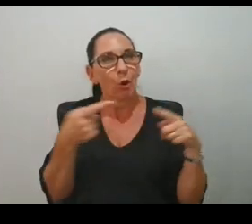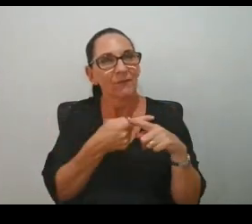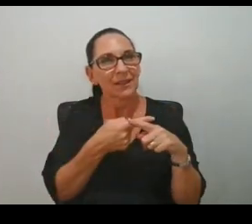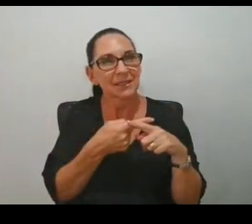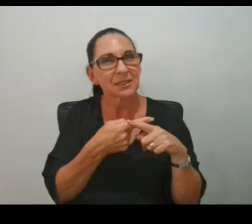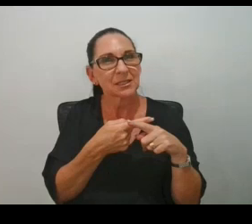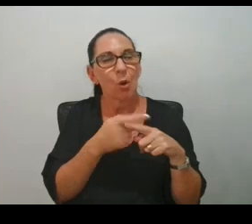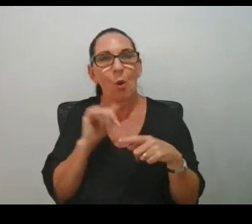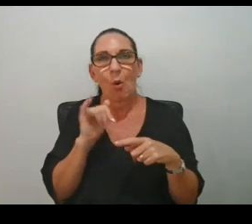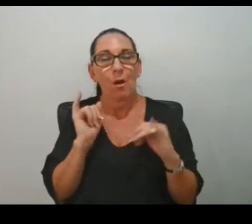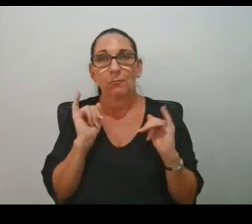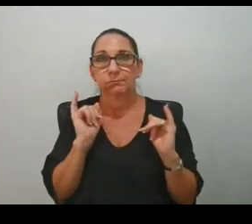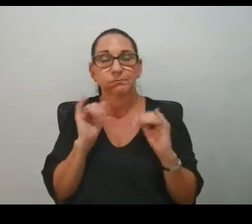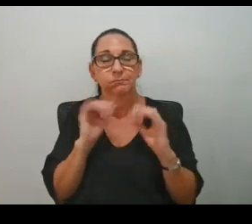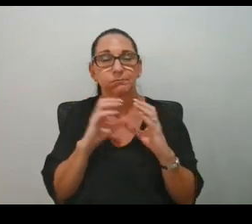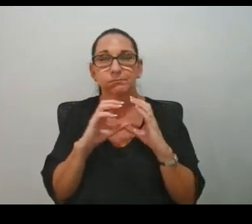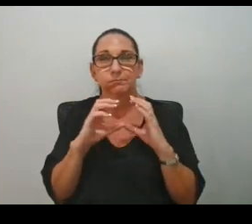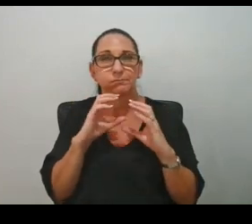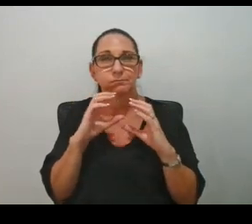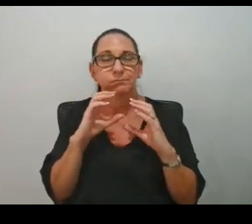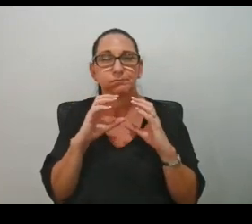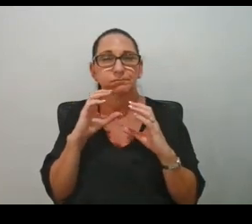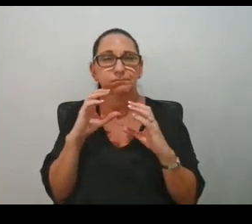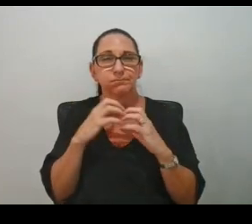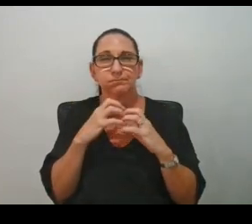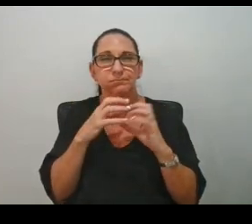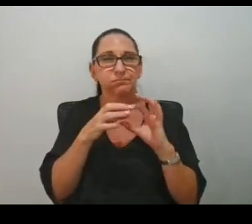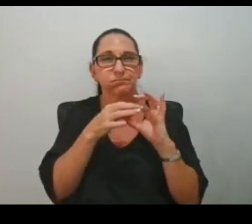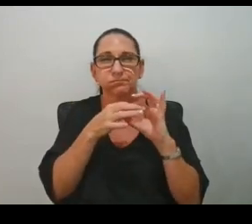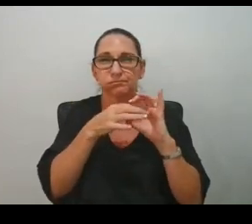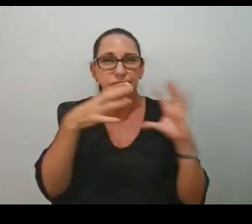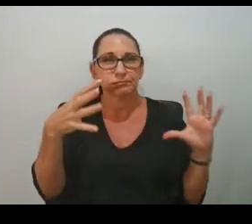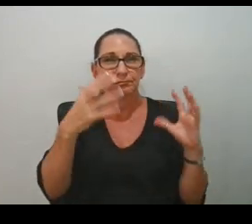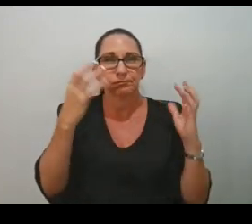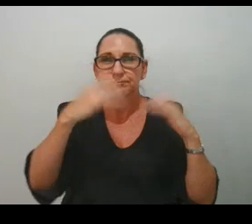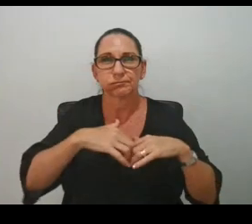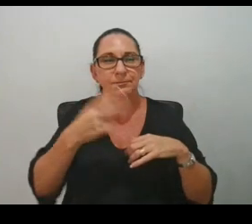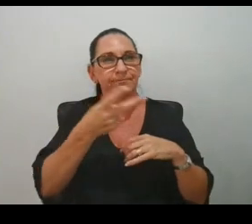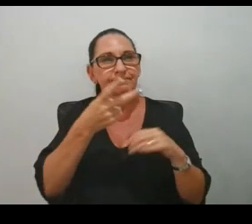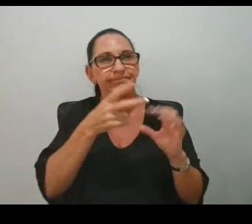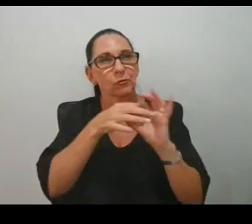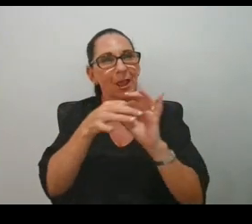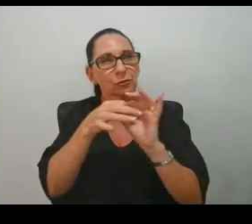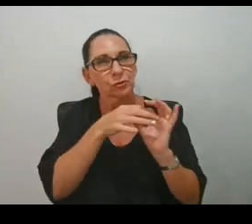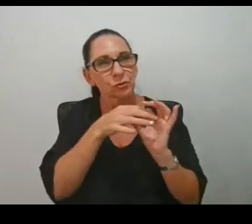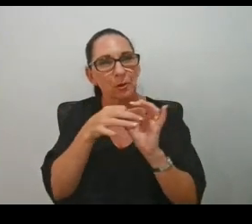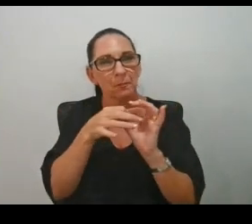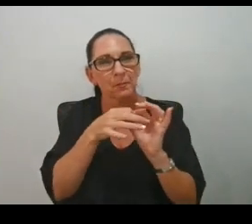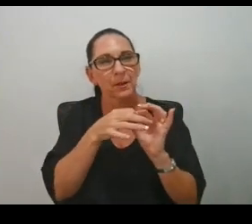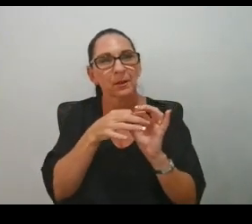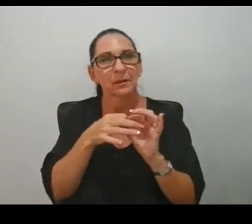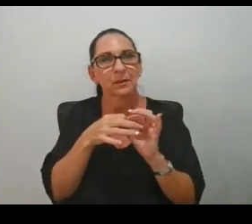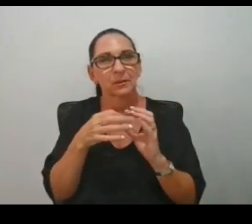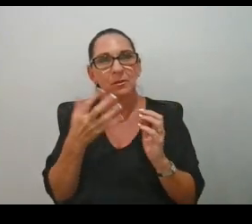in the relationship between the client and their solicitor um where the client may have relocated